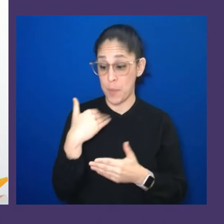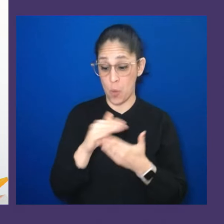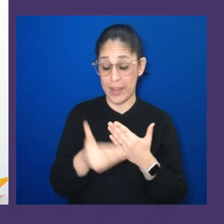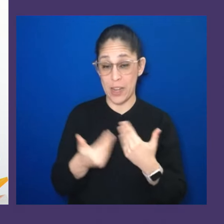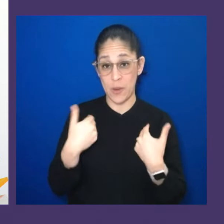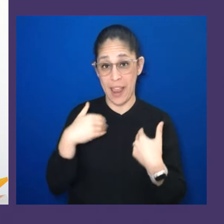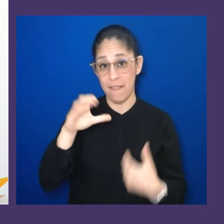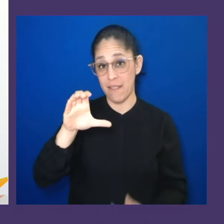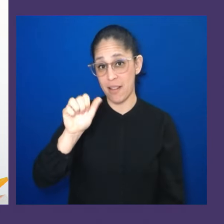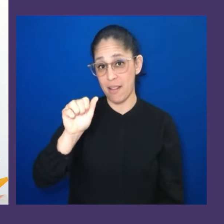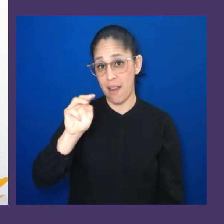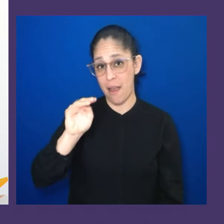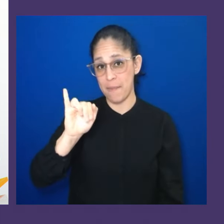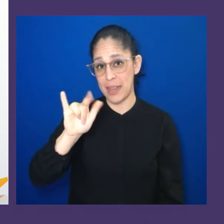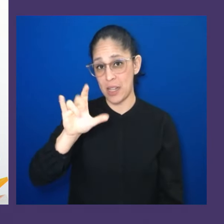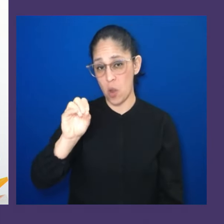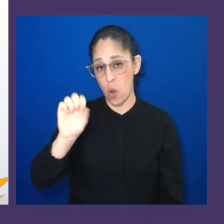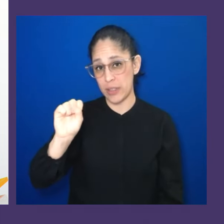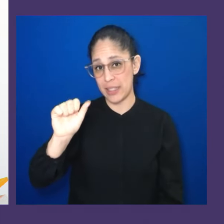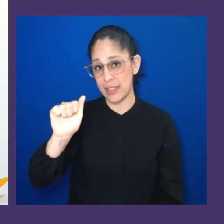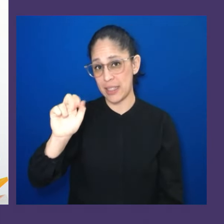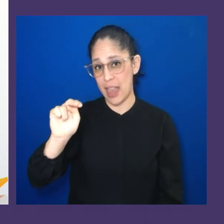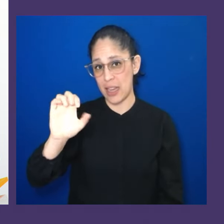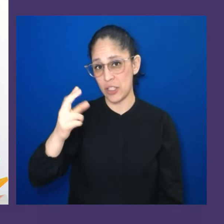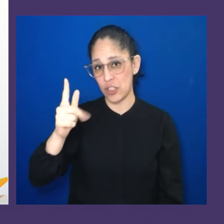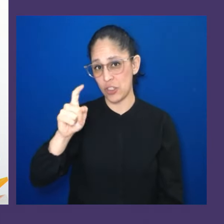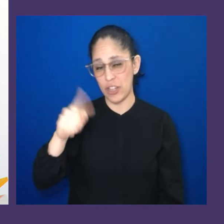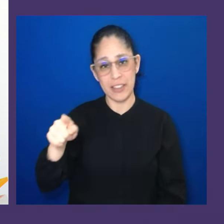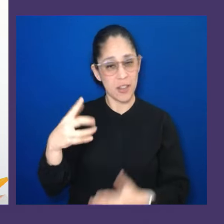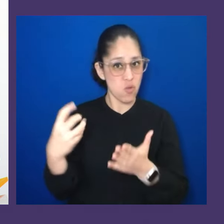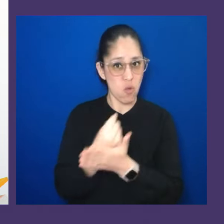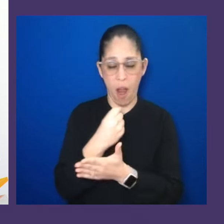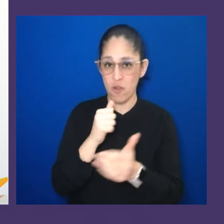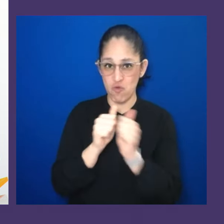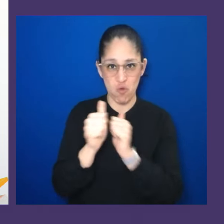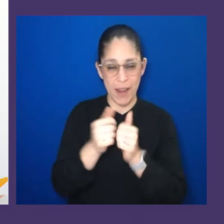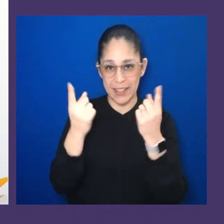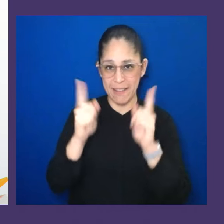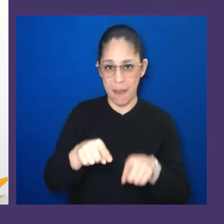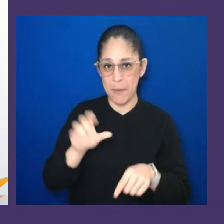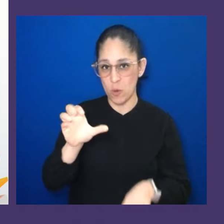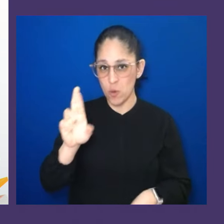he won a race in Costa Rica. Because I wasn't able to go now